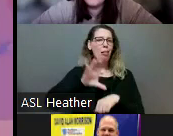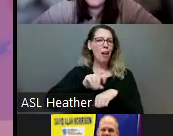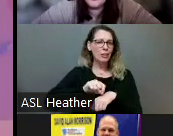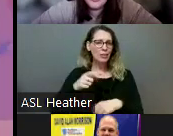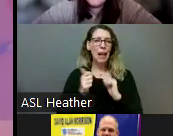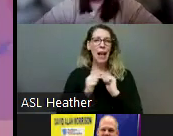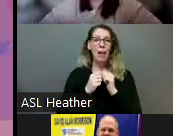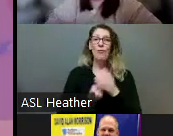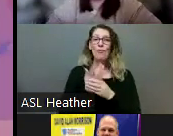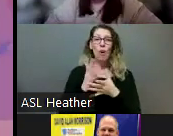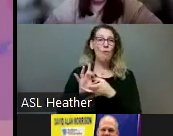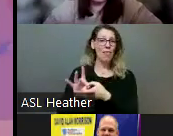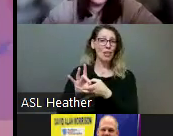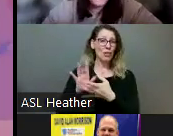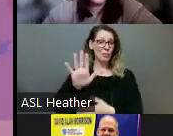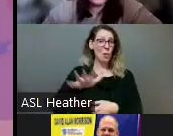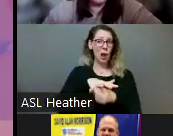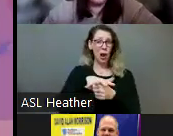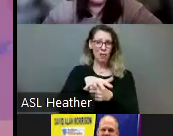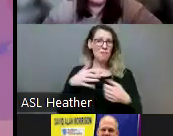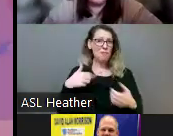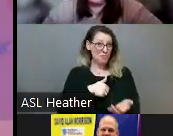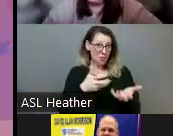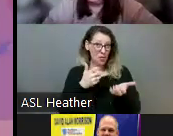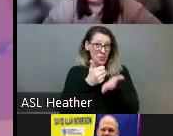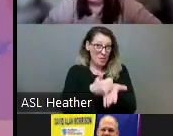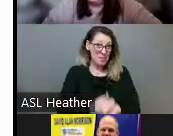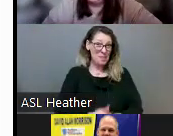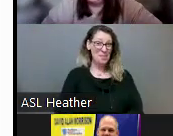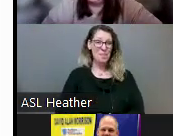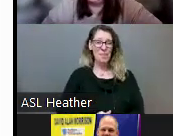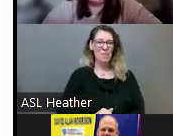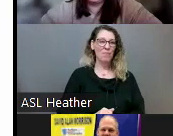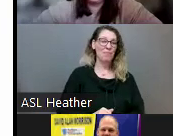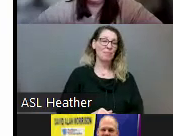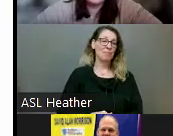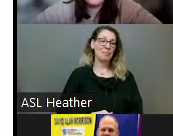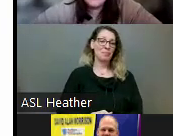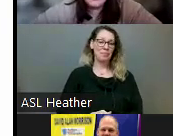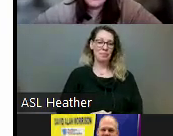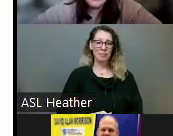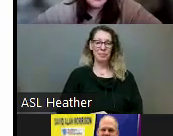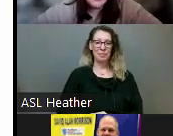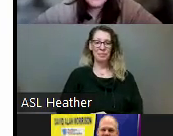grow those relationships in your area we want to help.